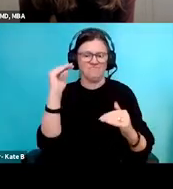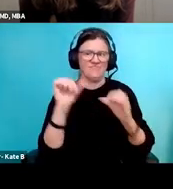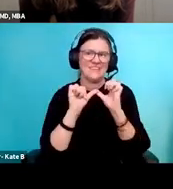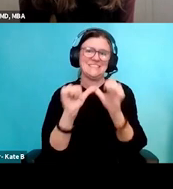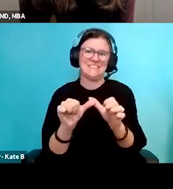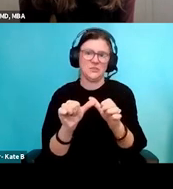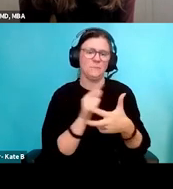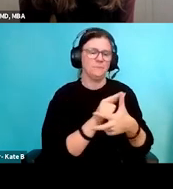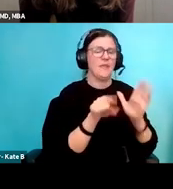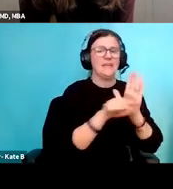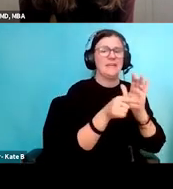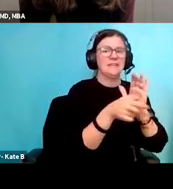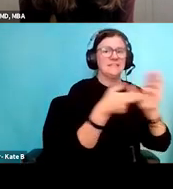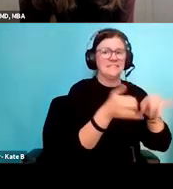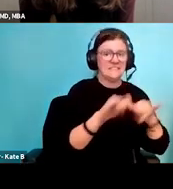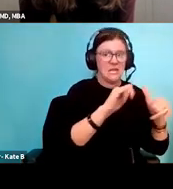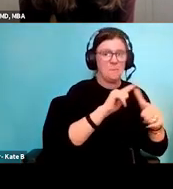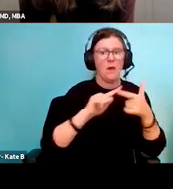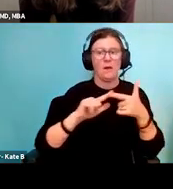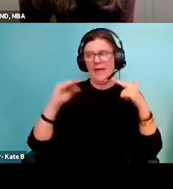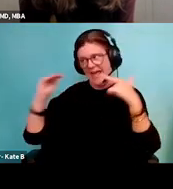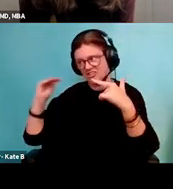say stigma, education, and research.